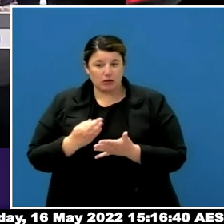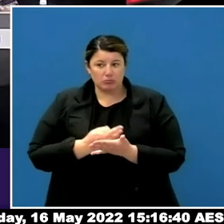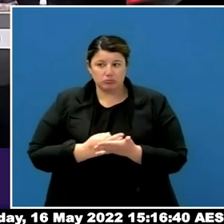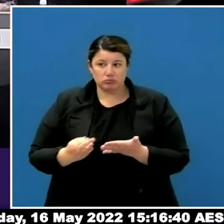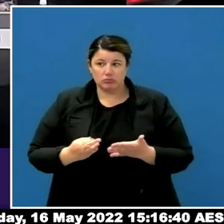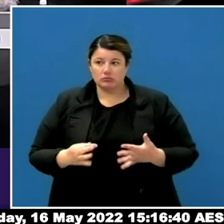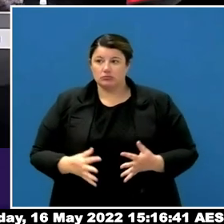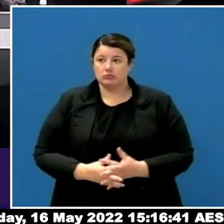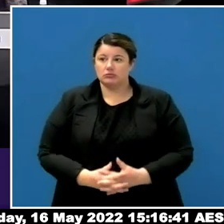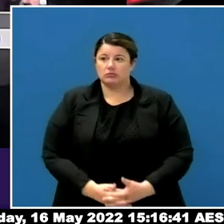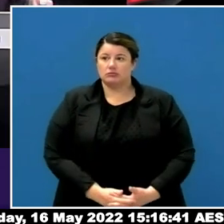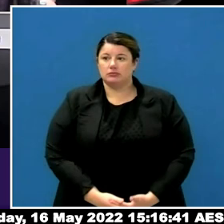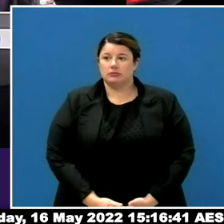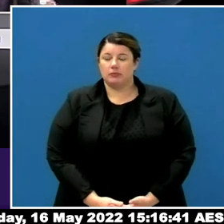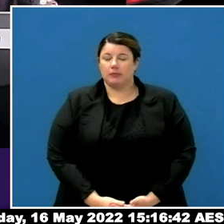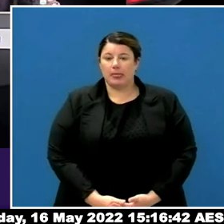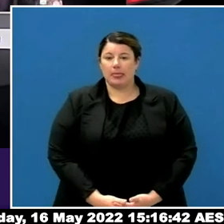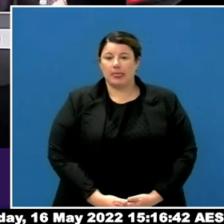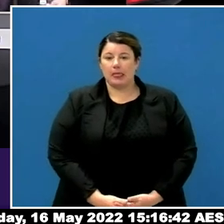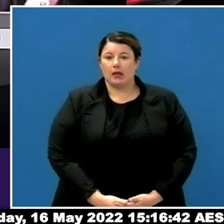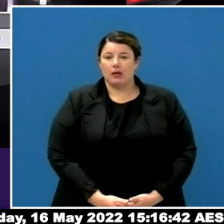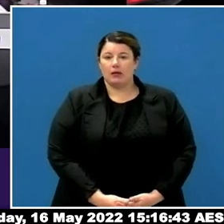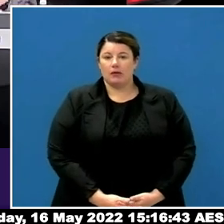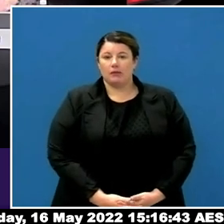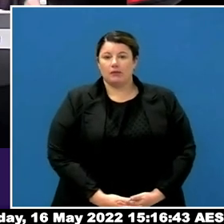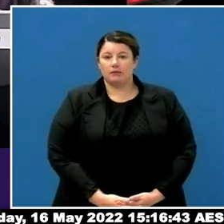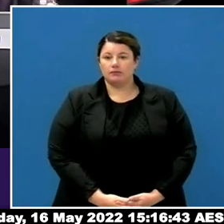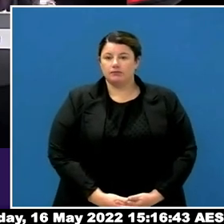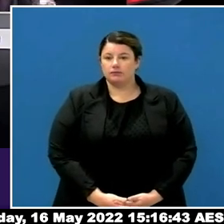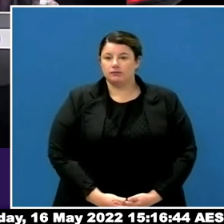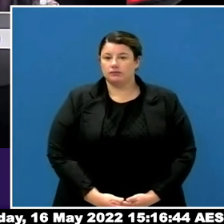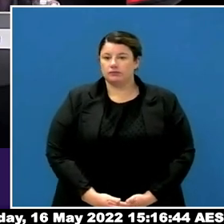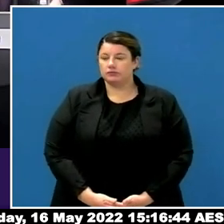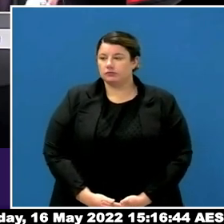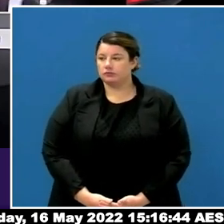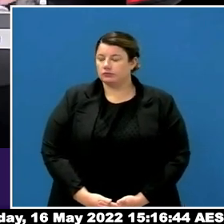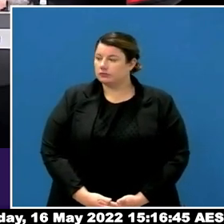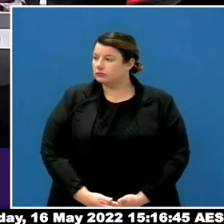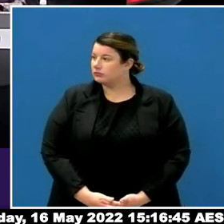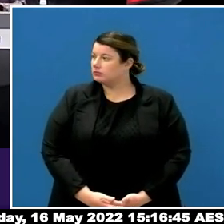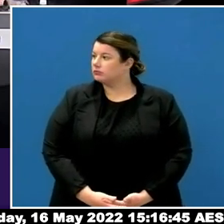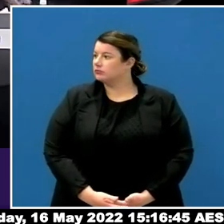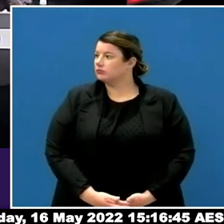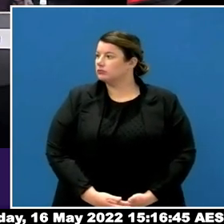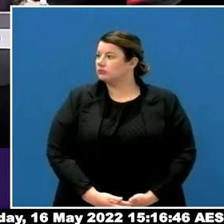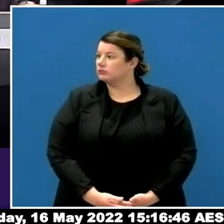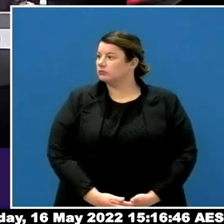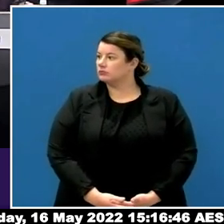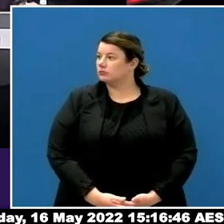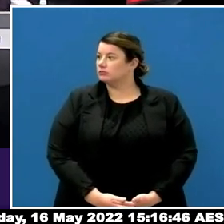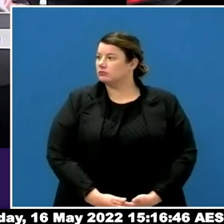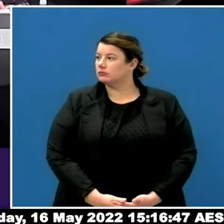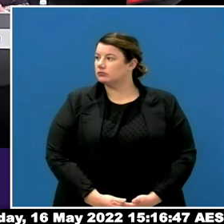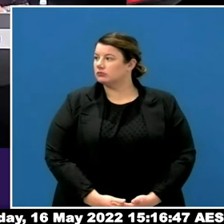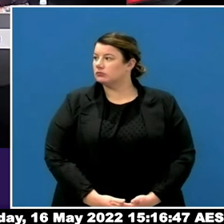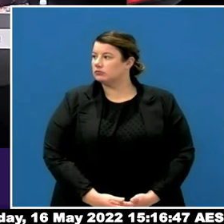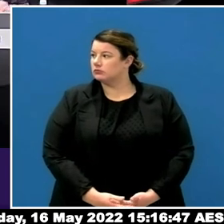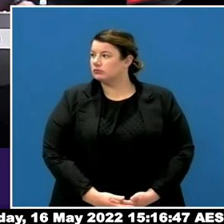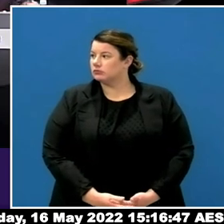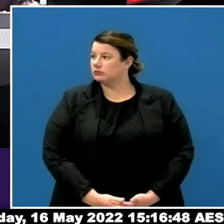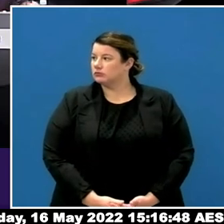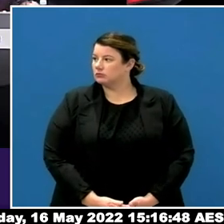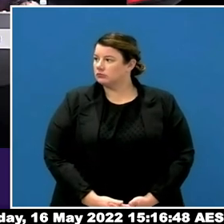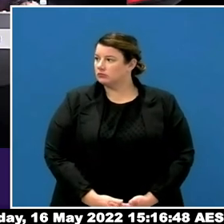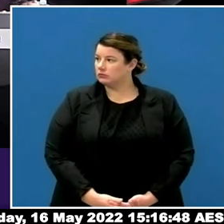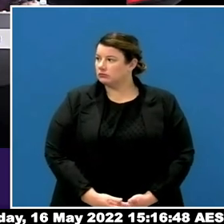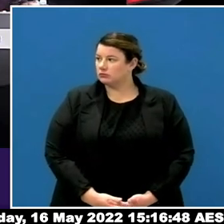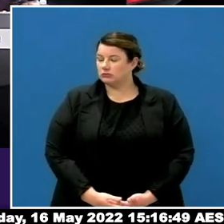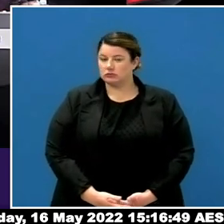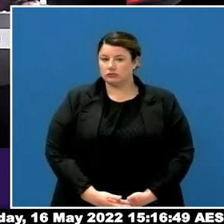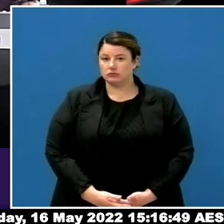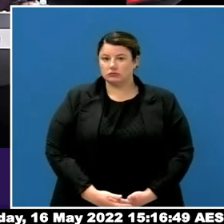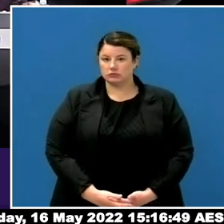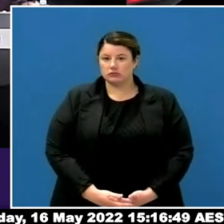Sorry, Chair, I'll ask about that document.